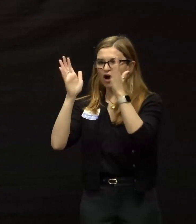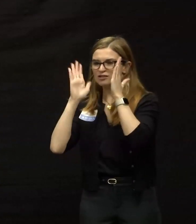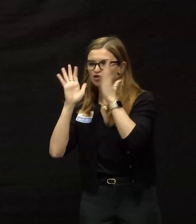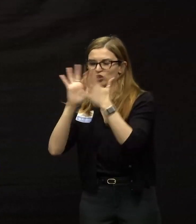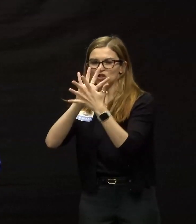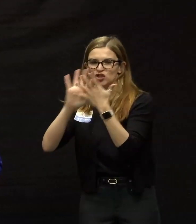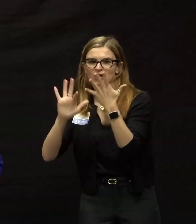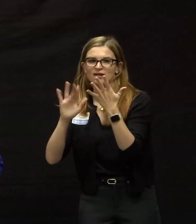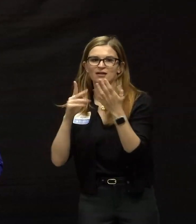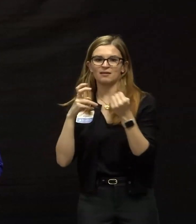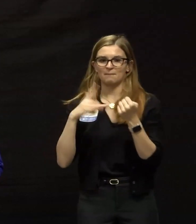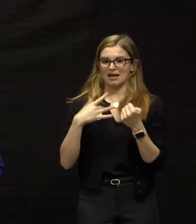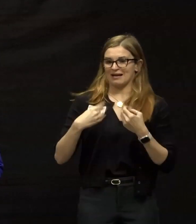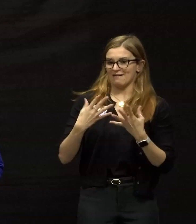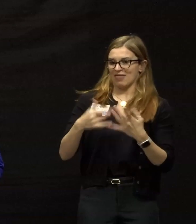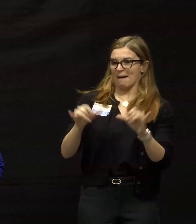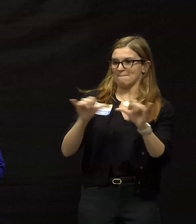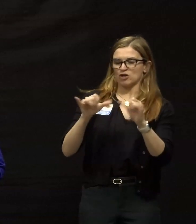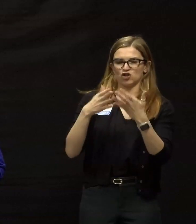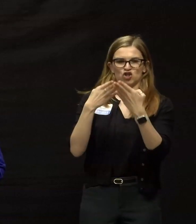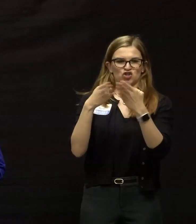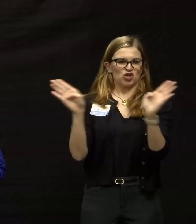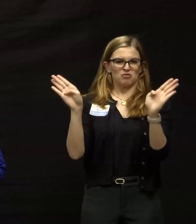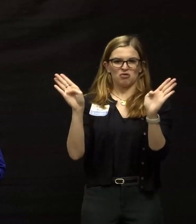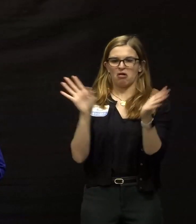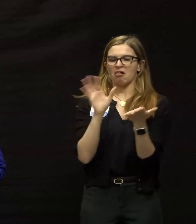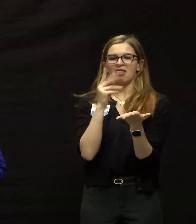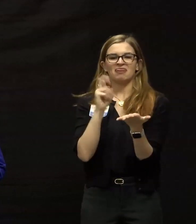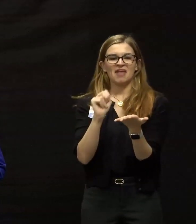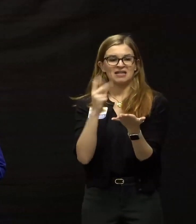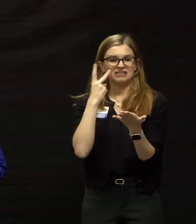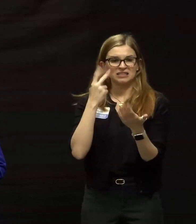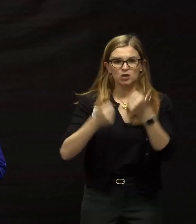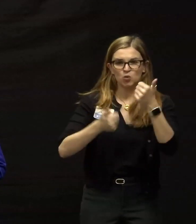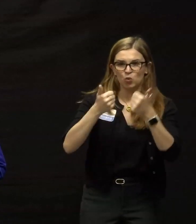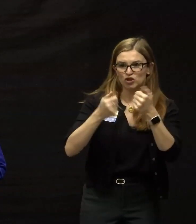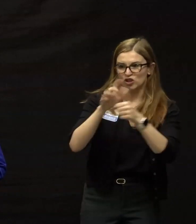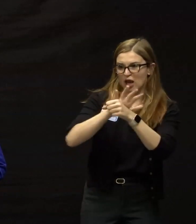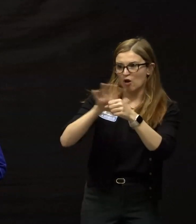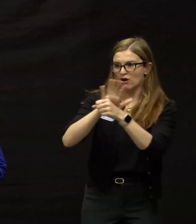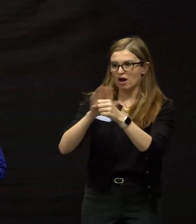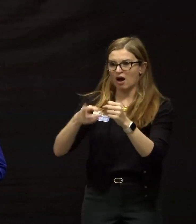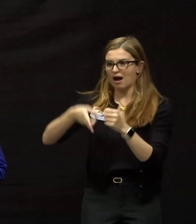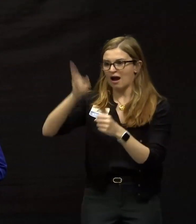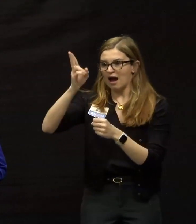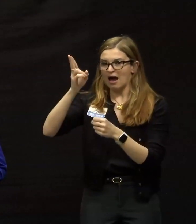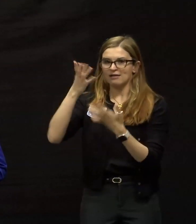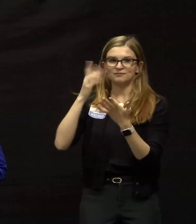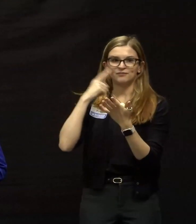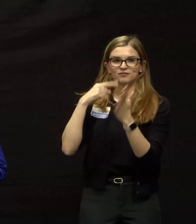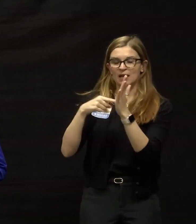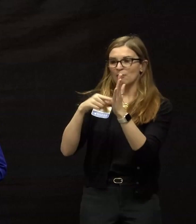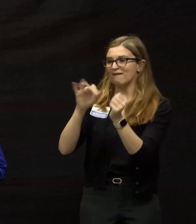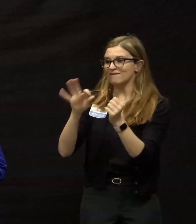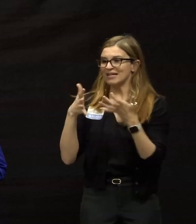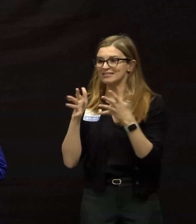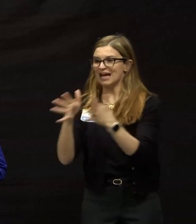behavioral issues, attention, et cetera. So they give these general measures and then they look at which area is the most high.